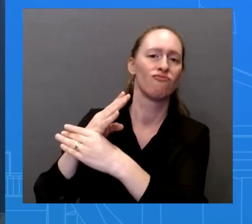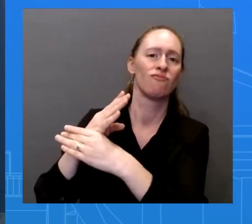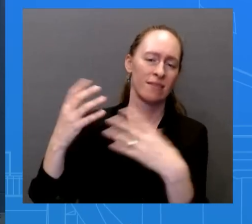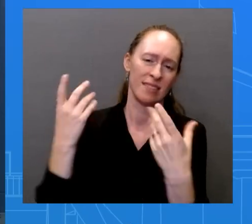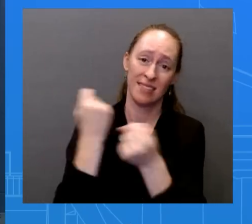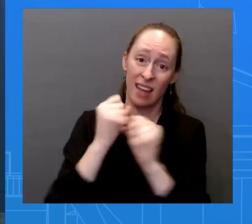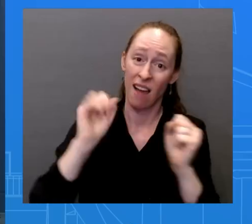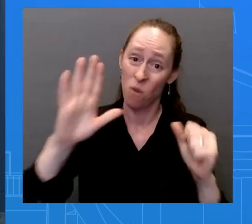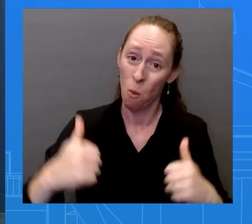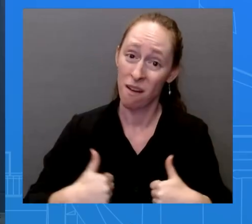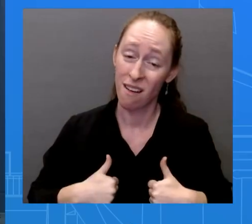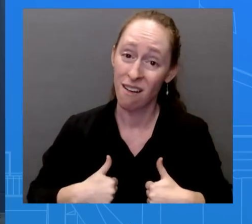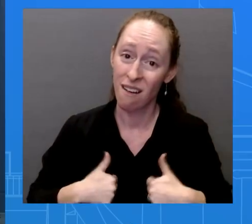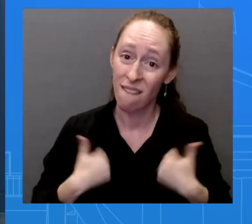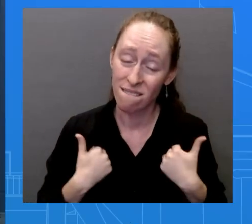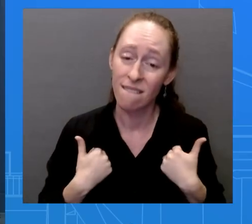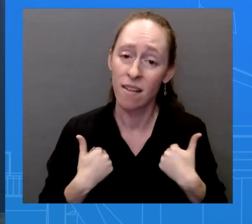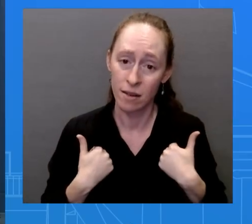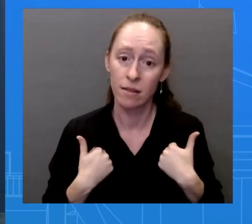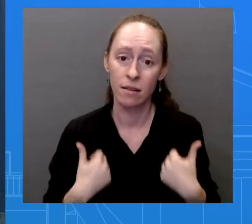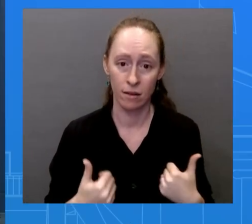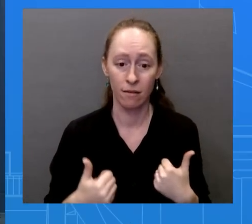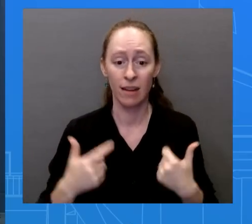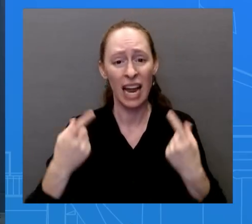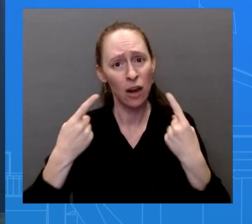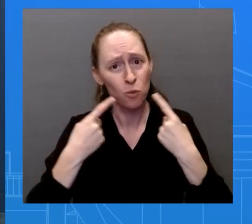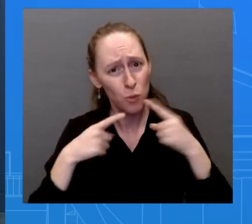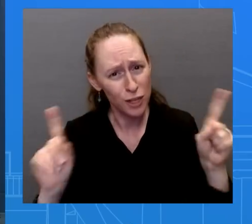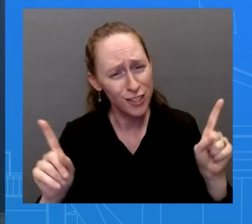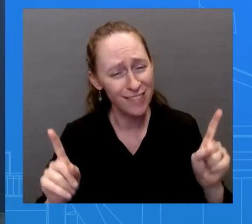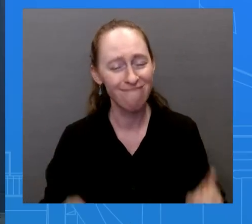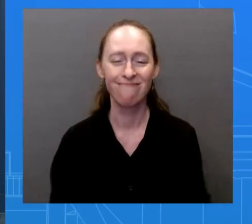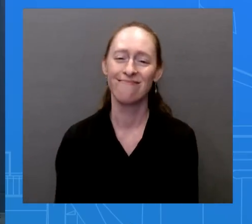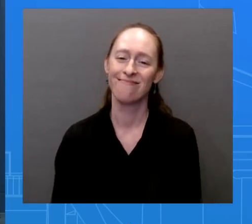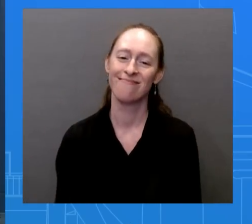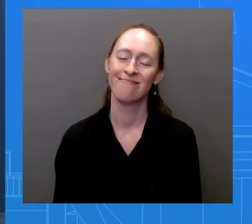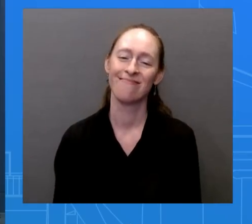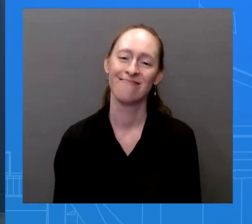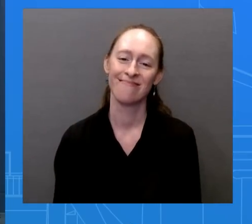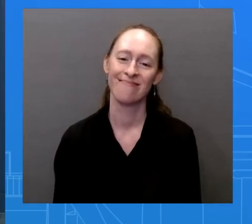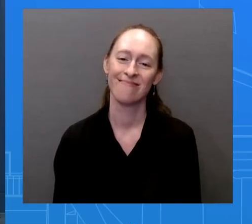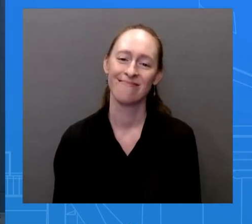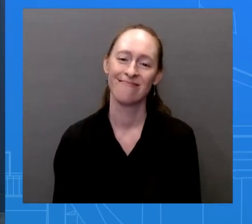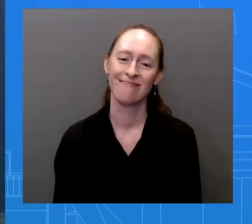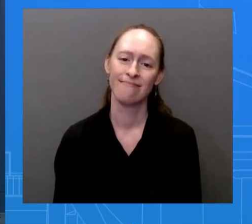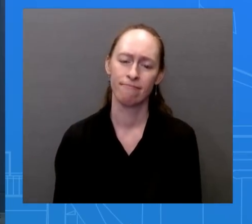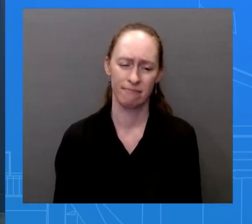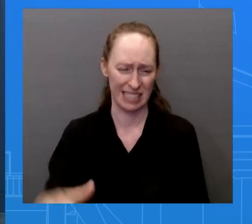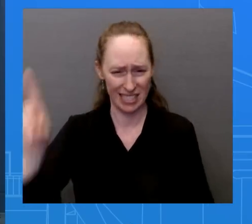let me make one other clear point, because there's a lot of confusion. When you go on social media, lots of people like to pontificate on what the data says,